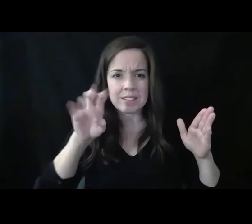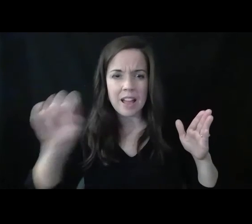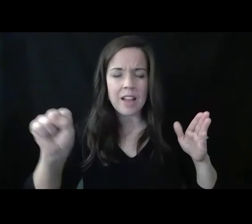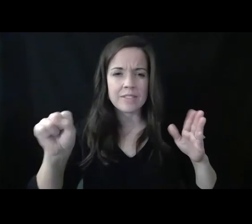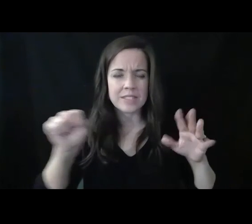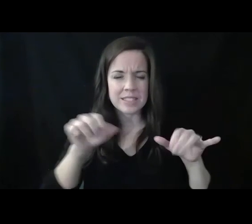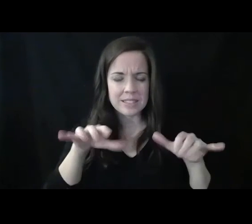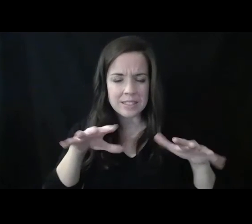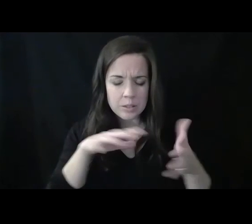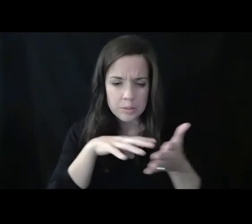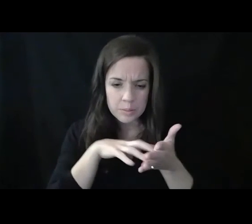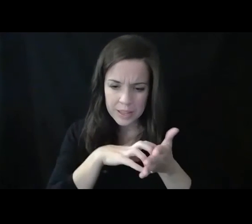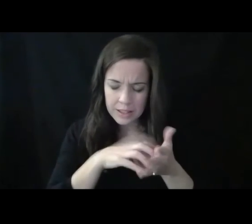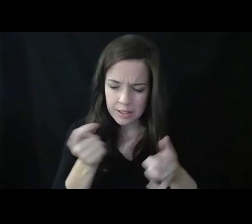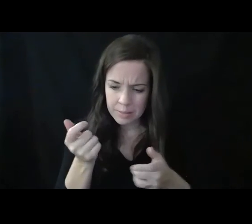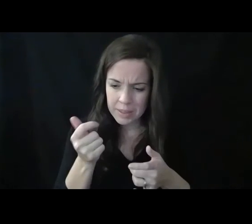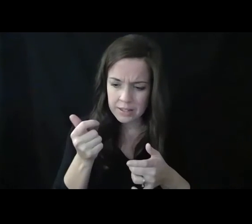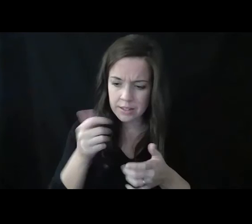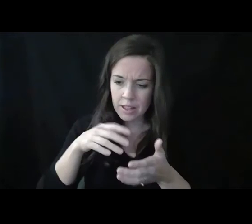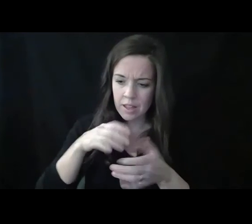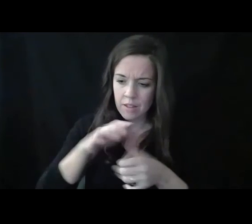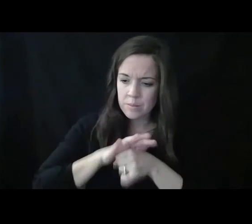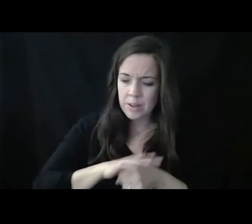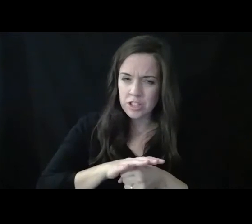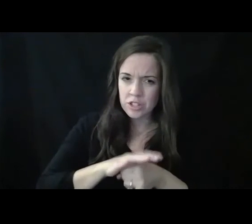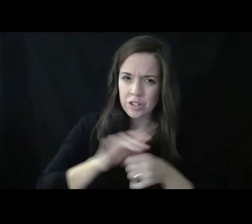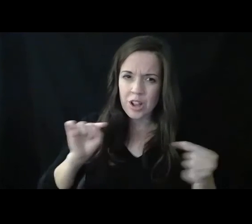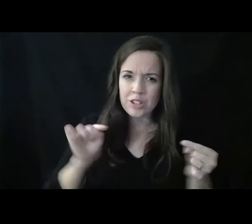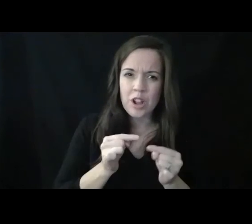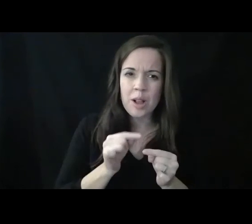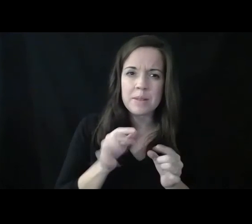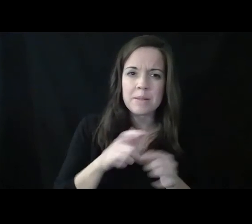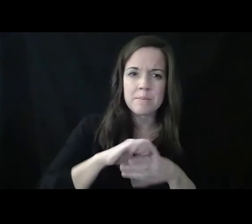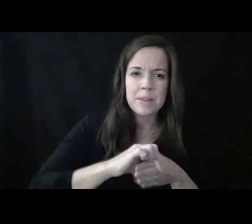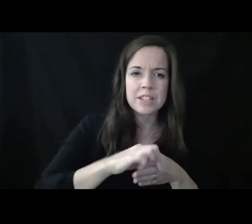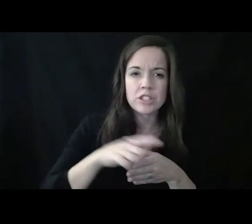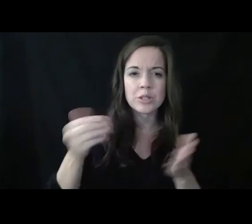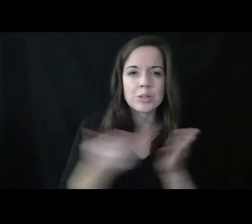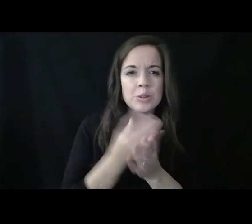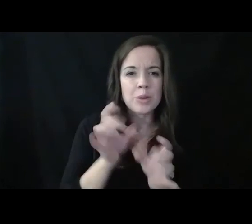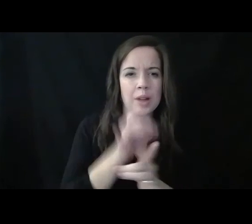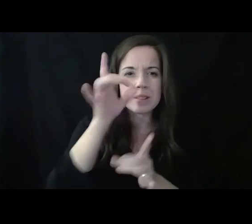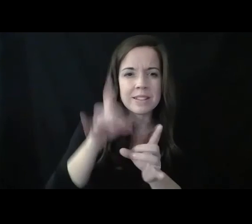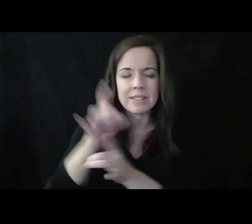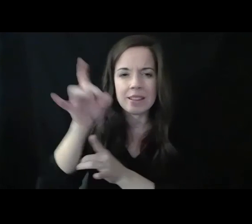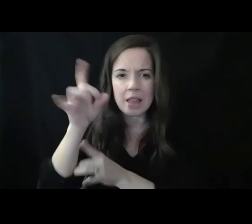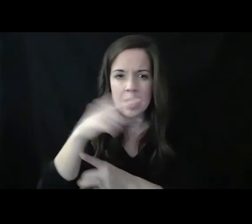of pressure a sharp pinch in view on the screen apparitions black haloes black seas void